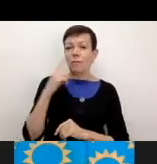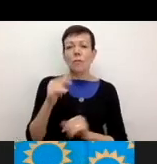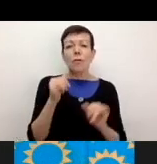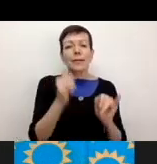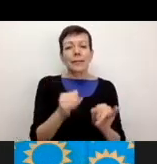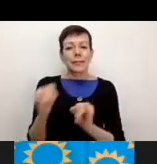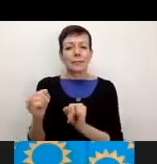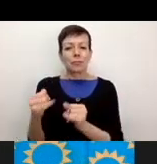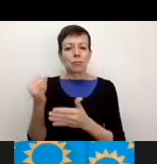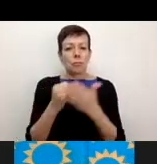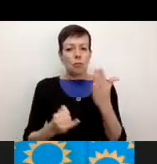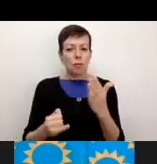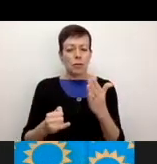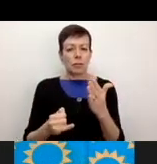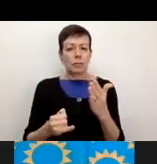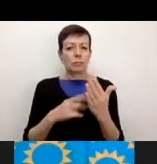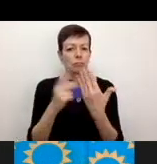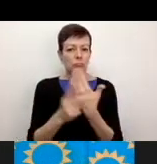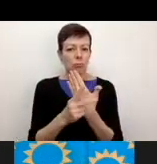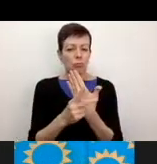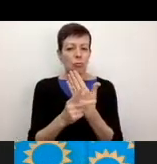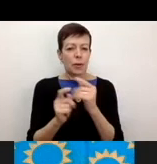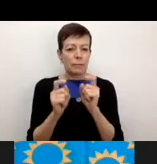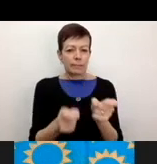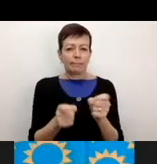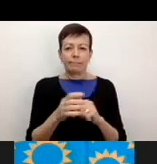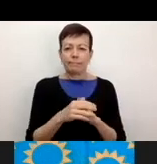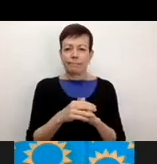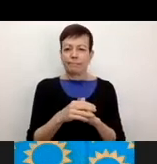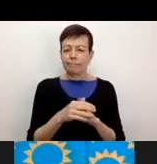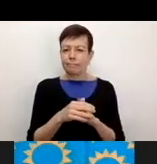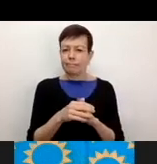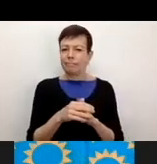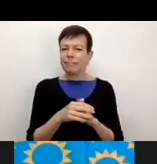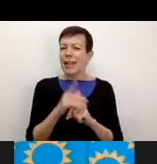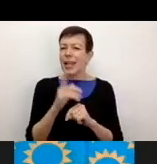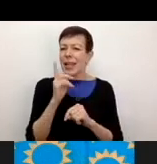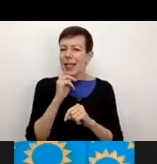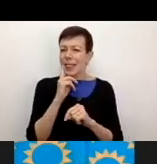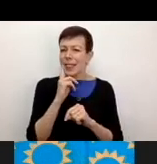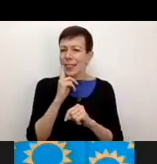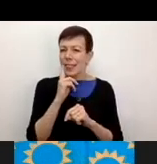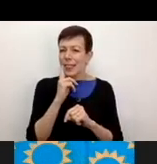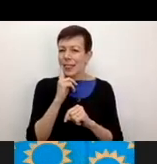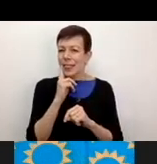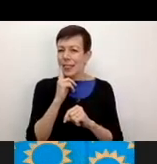That is something that needs to be really looked at, many/most other granting orgs across